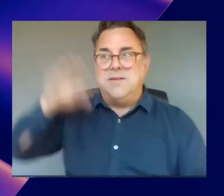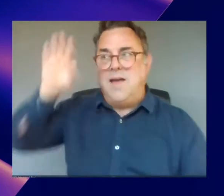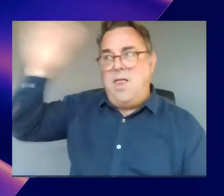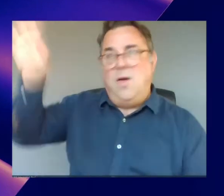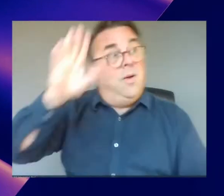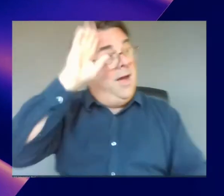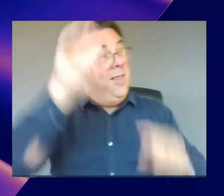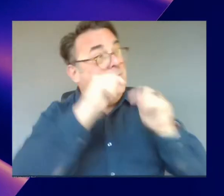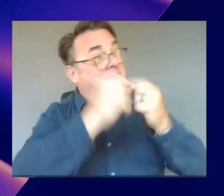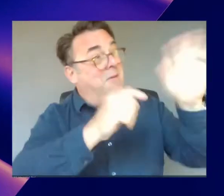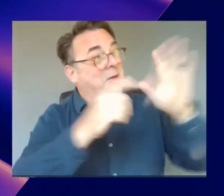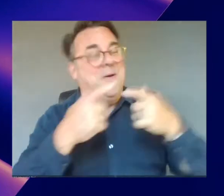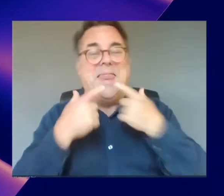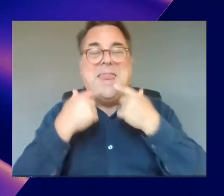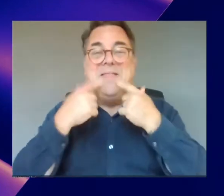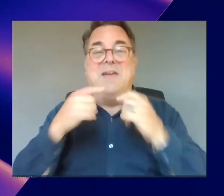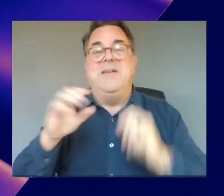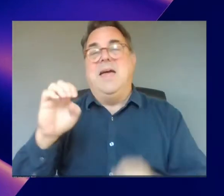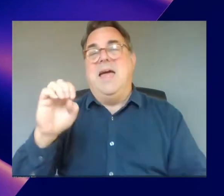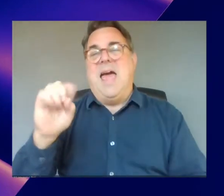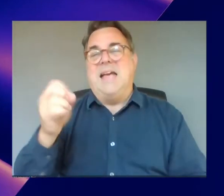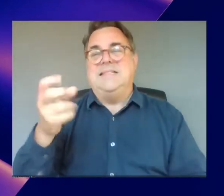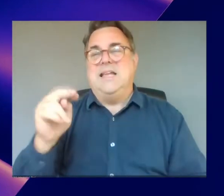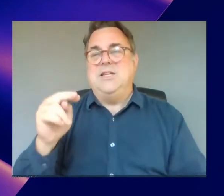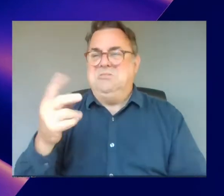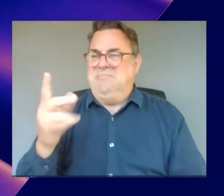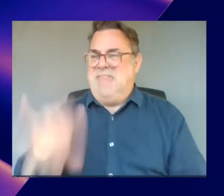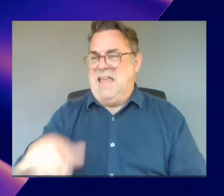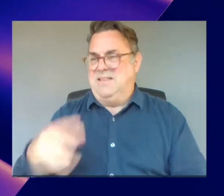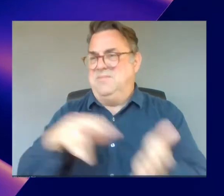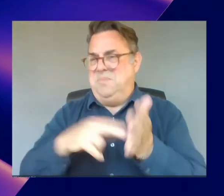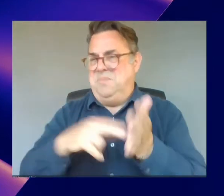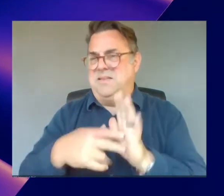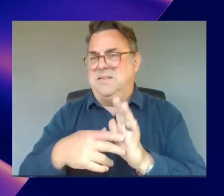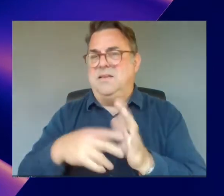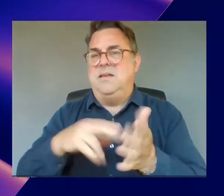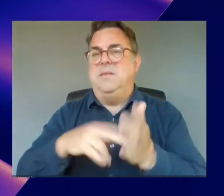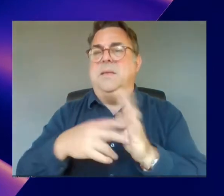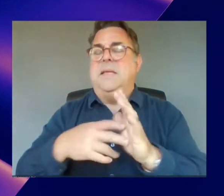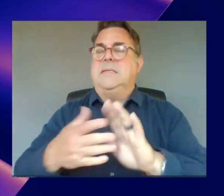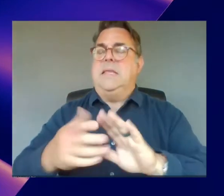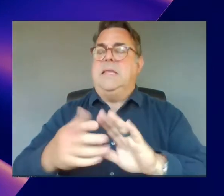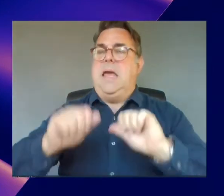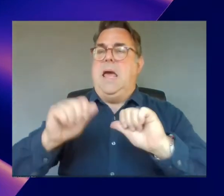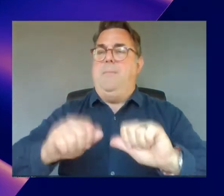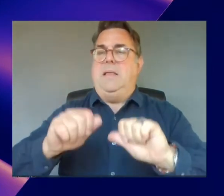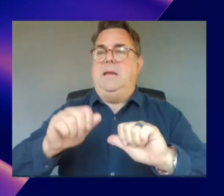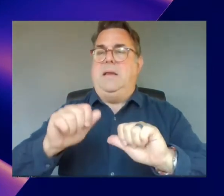And an extension is kind of what it sounds like, in that it extends the capability of what AppConfig is.